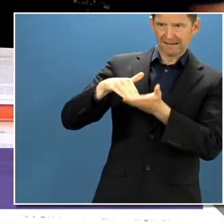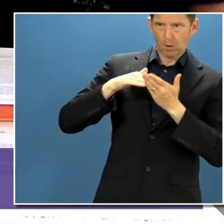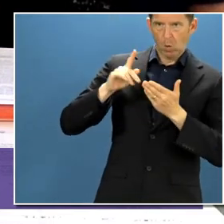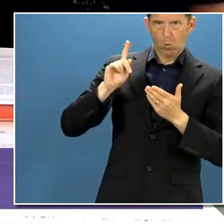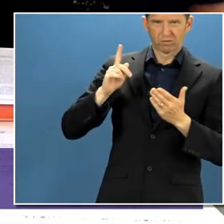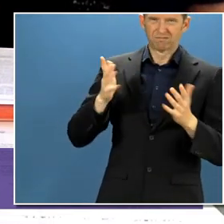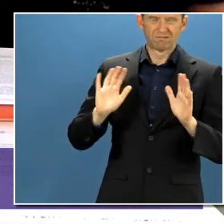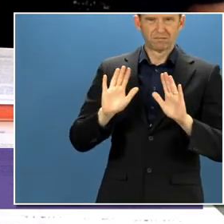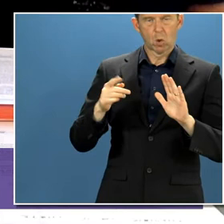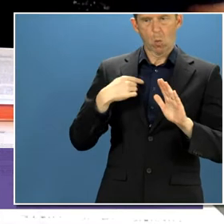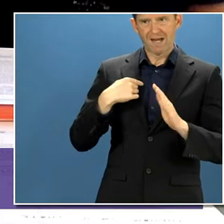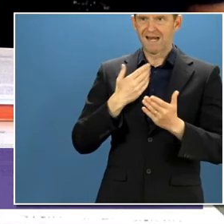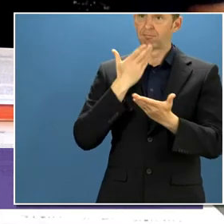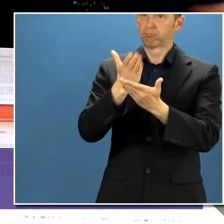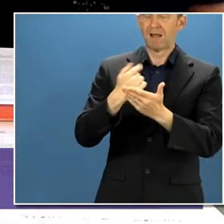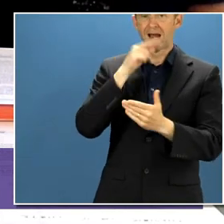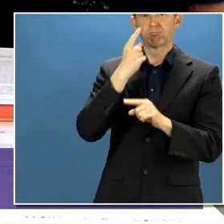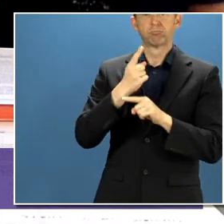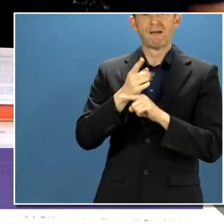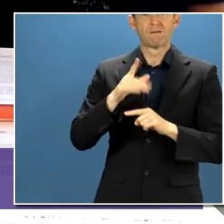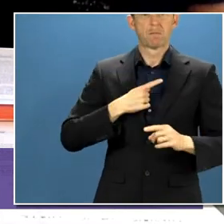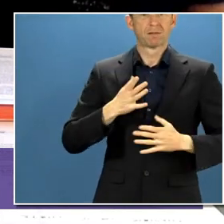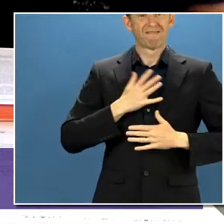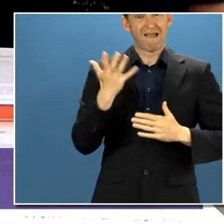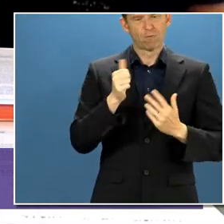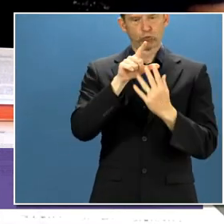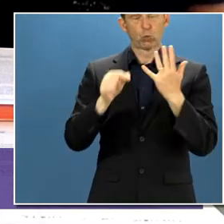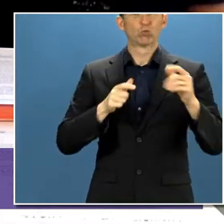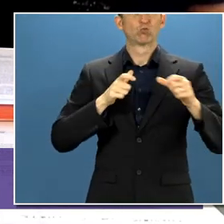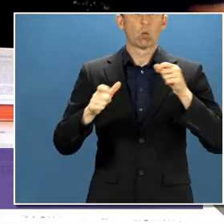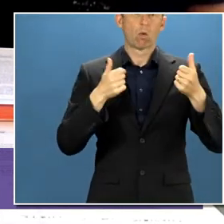able to have voices ourselves and have the choice and control to be able to do that.